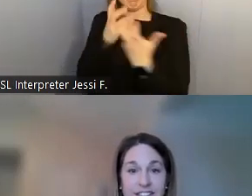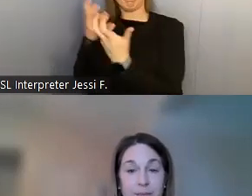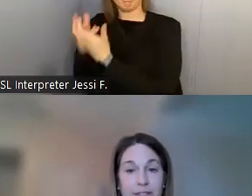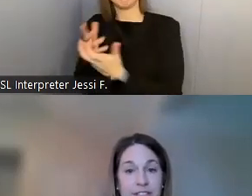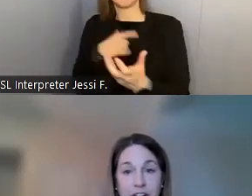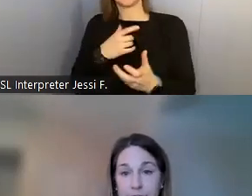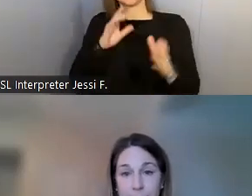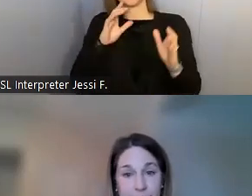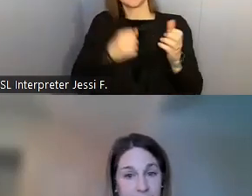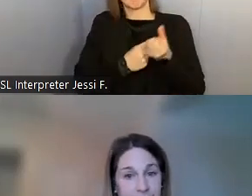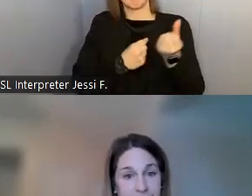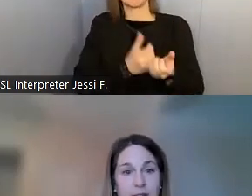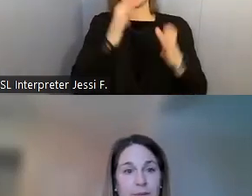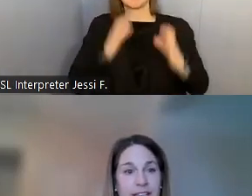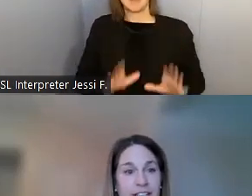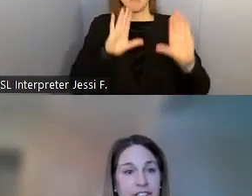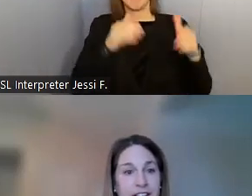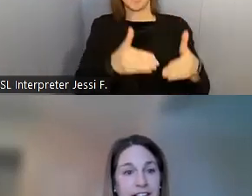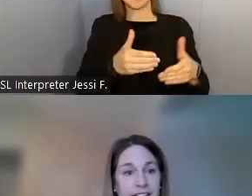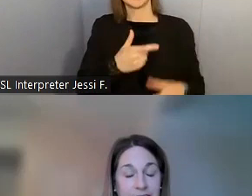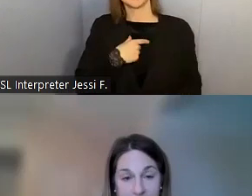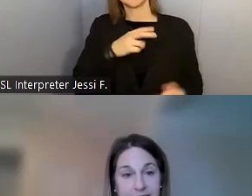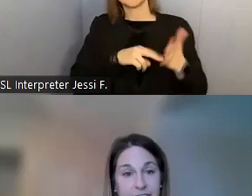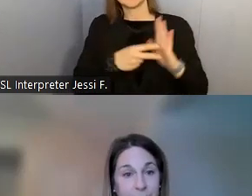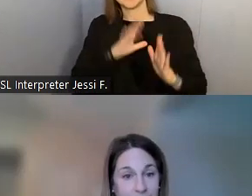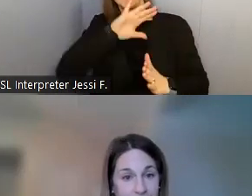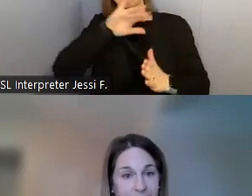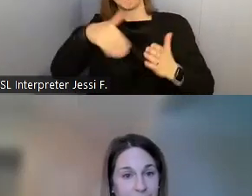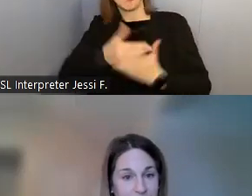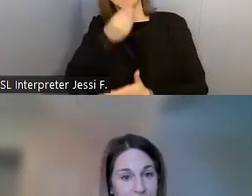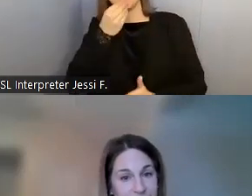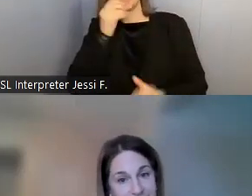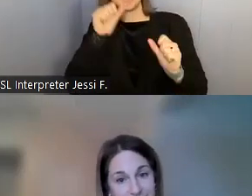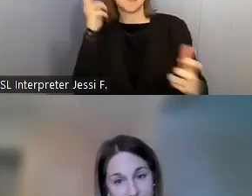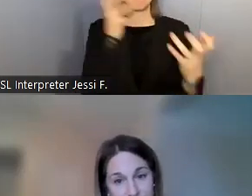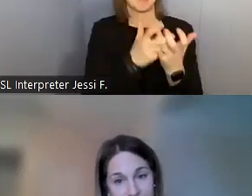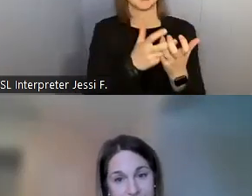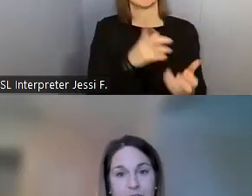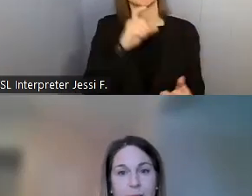She believes all food fits, meeting each client's unique ever-changing needs and goals.